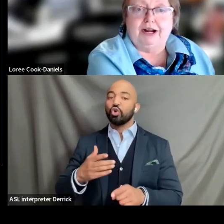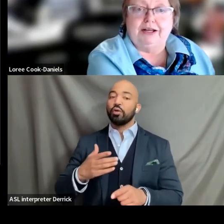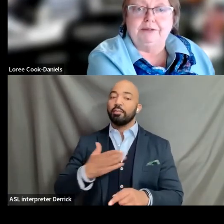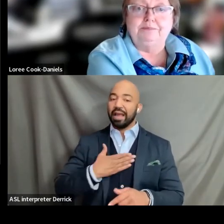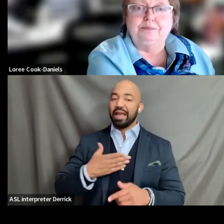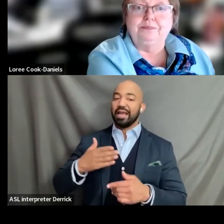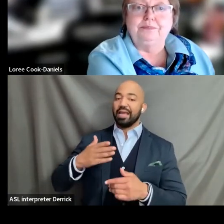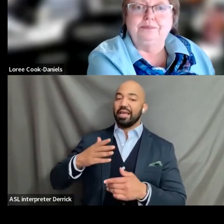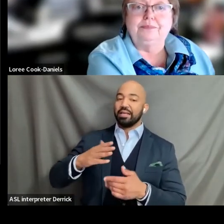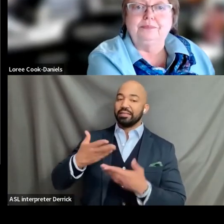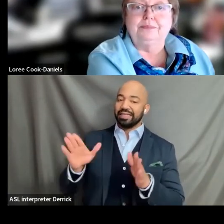"Happy pride."